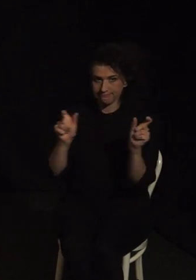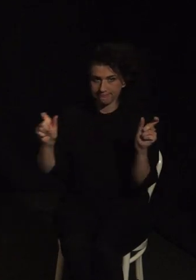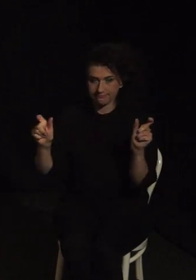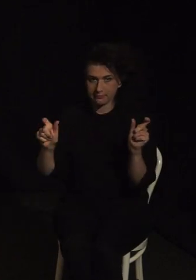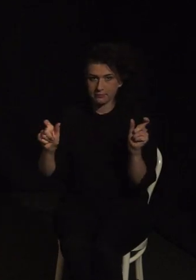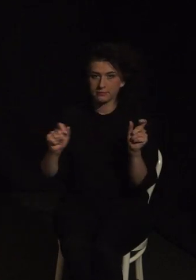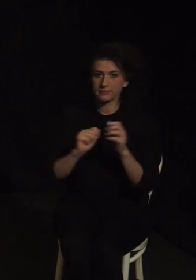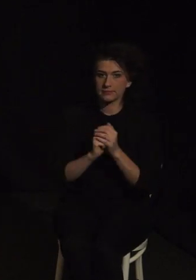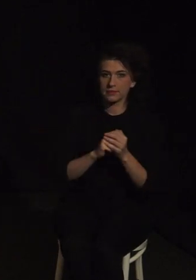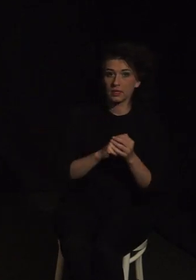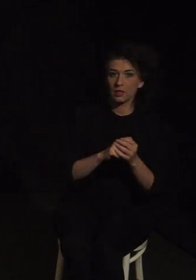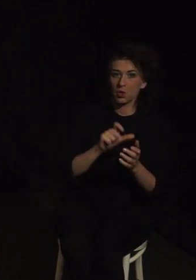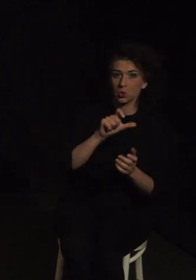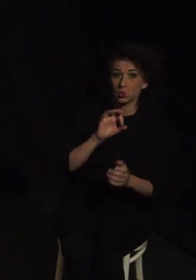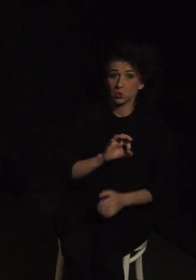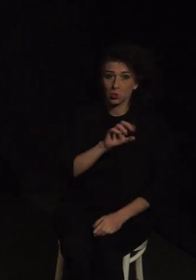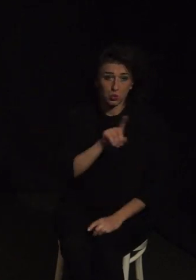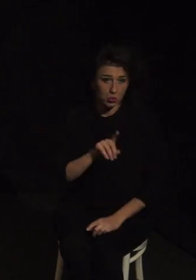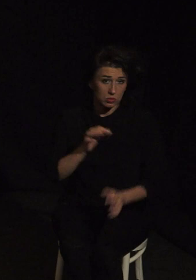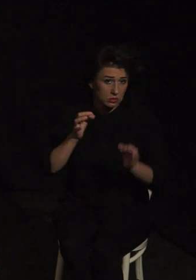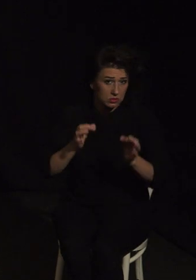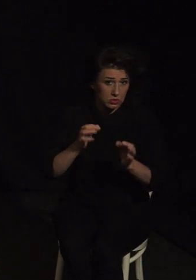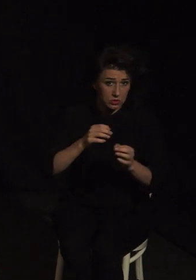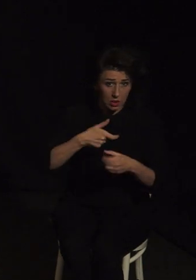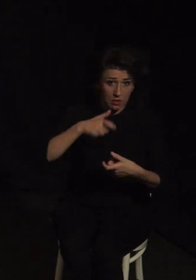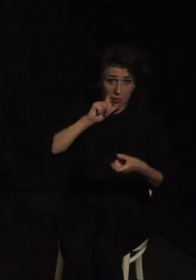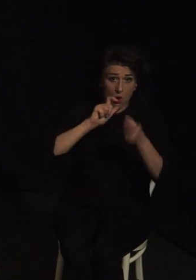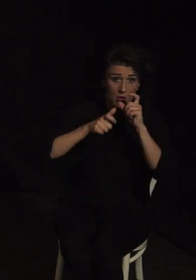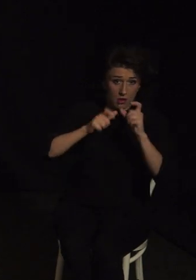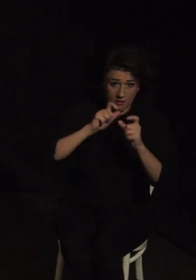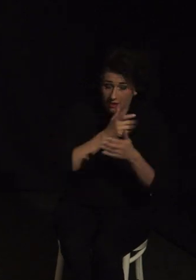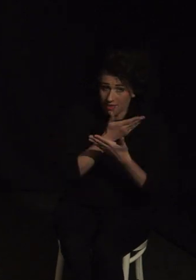"Cóż polewki..." A caesura here. "...dziś nie dacie?"